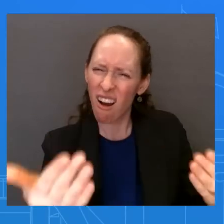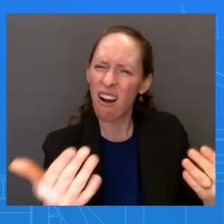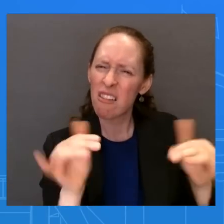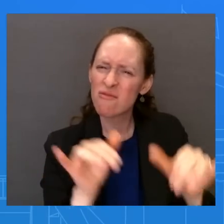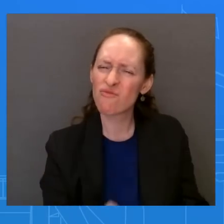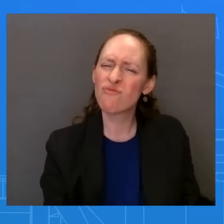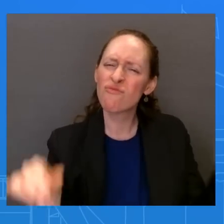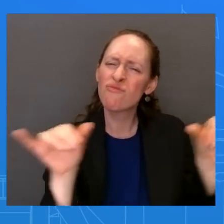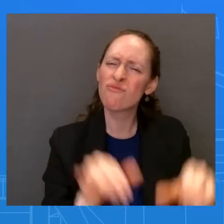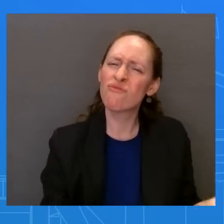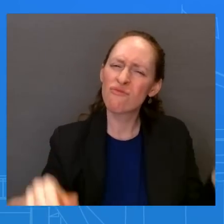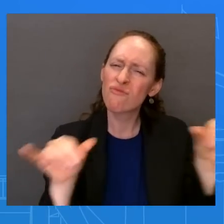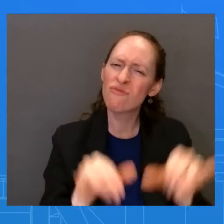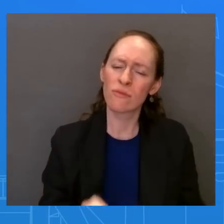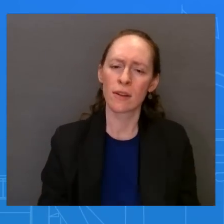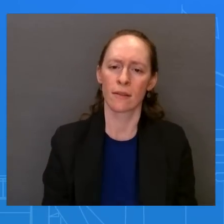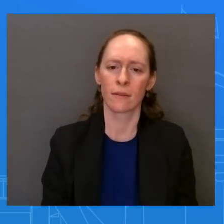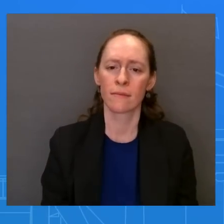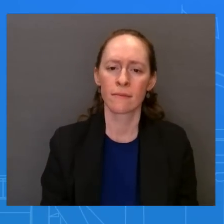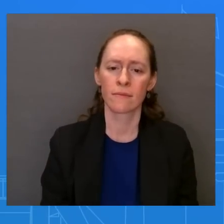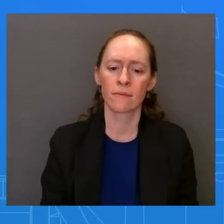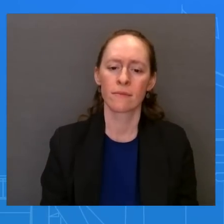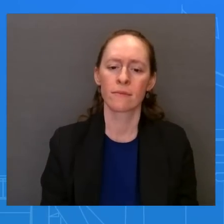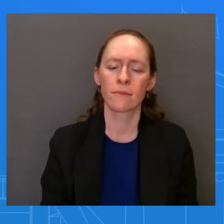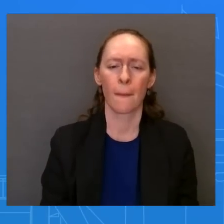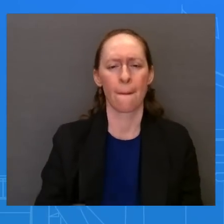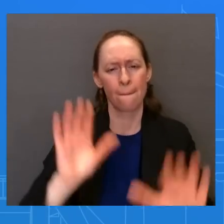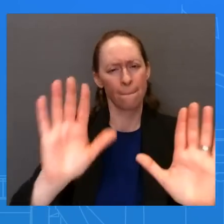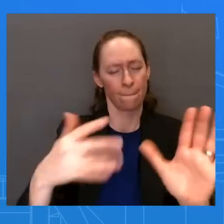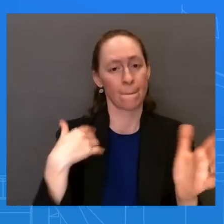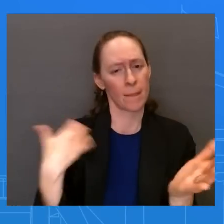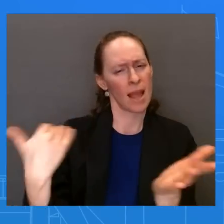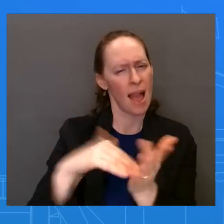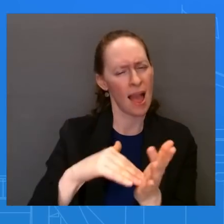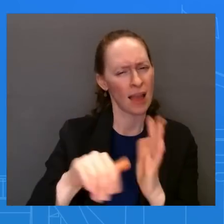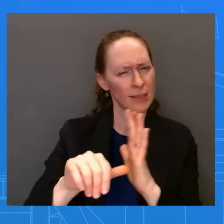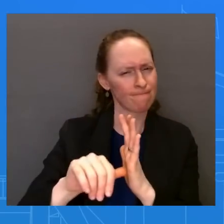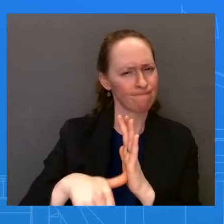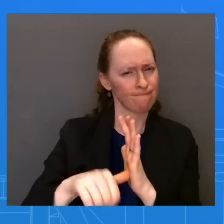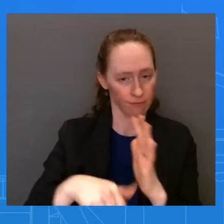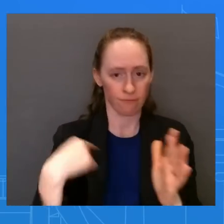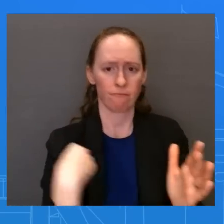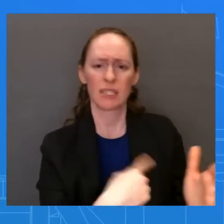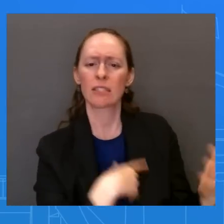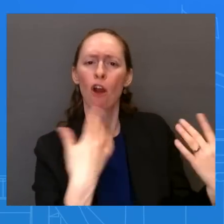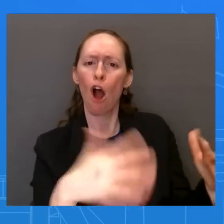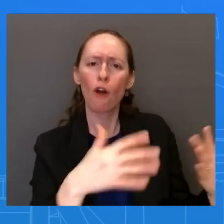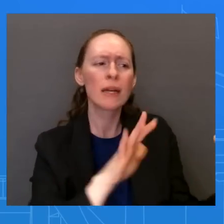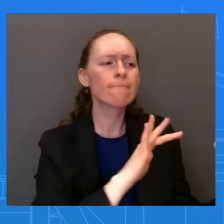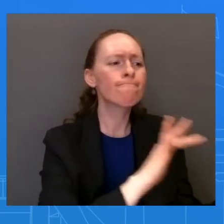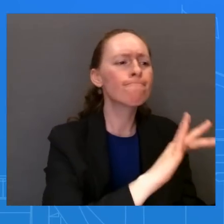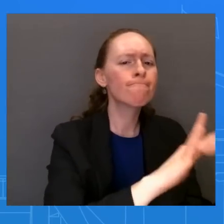from both sides of the aisle so they made sure that we are -- they know who to reach out to when it comes to the Office of Leg Affairs